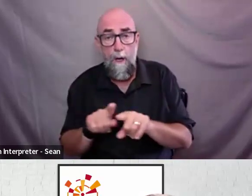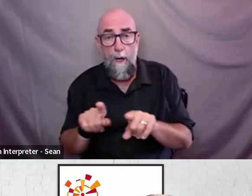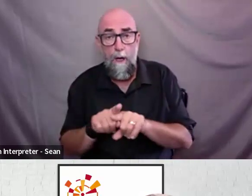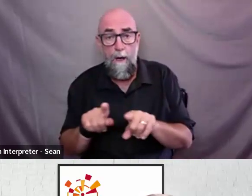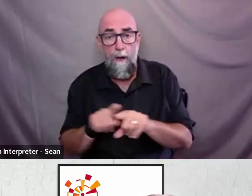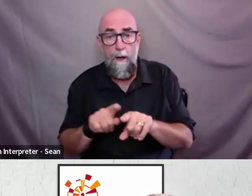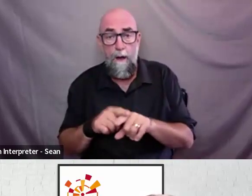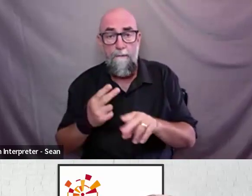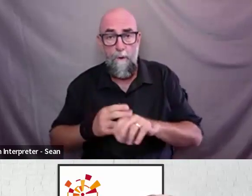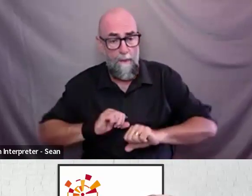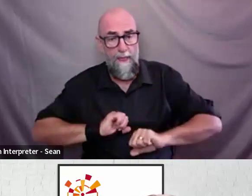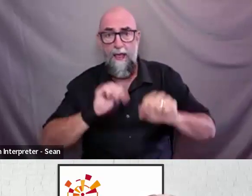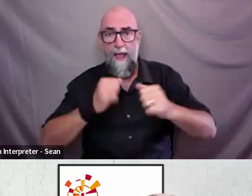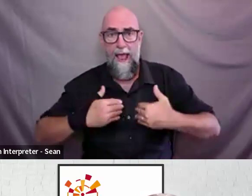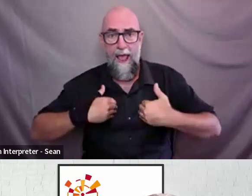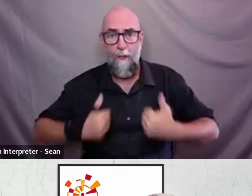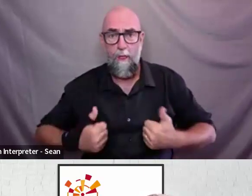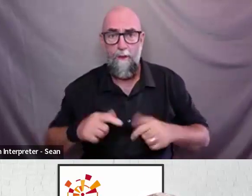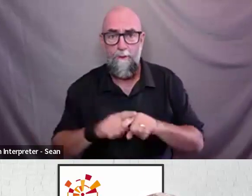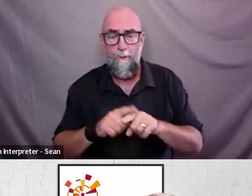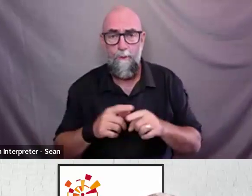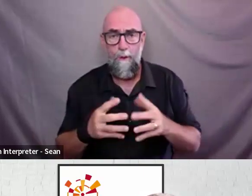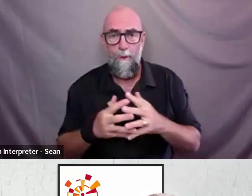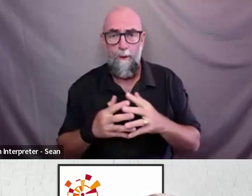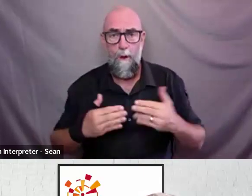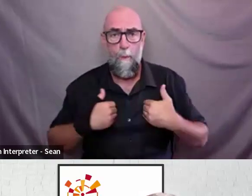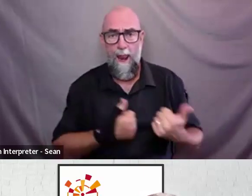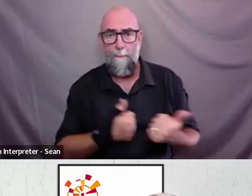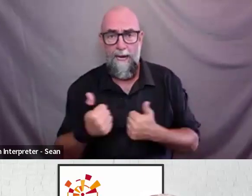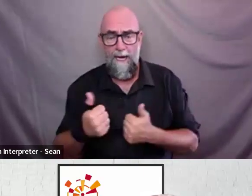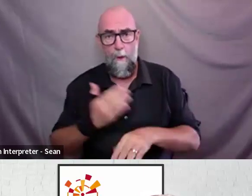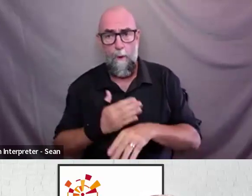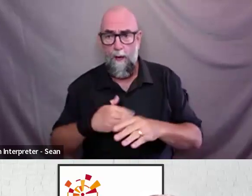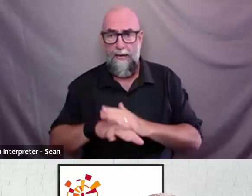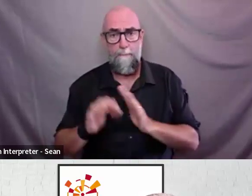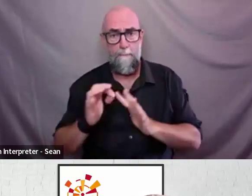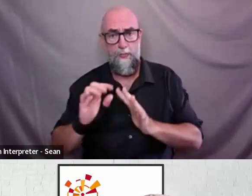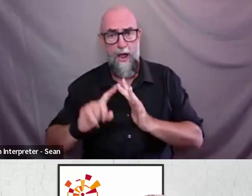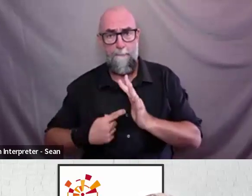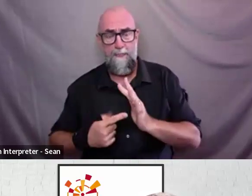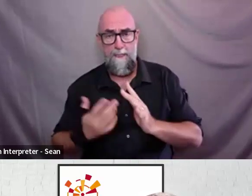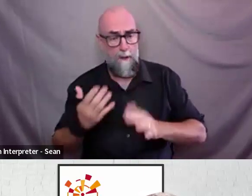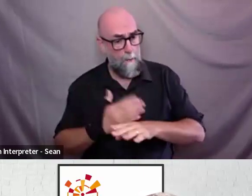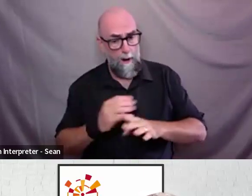The problem was, when you have to do it every day for three months, that is what people